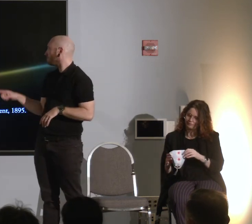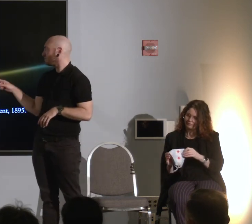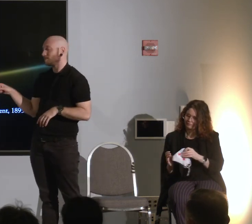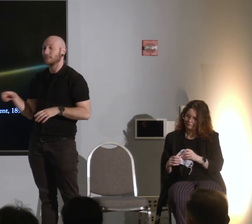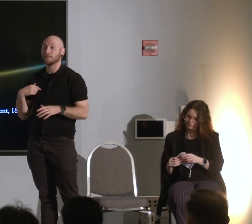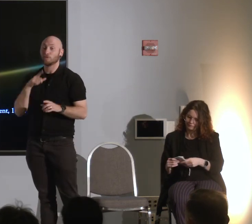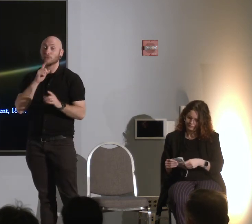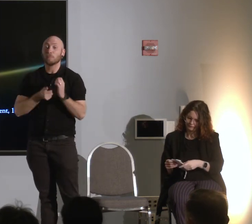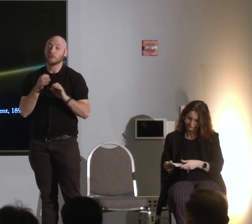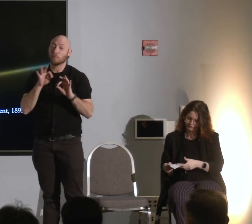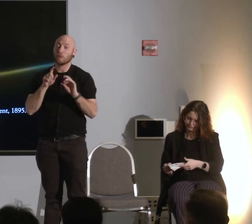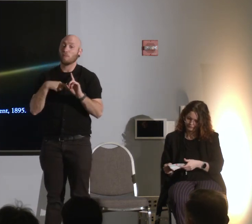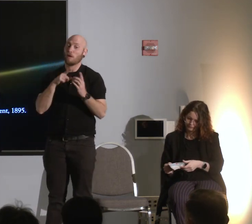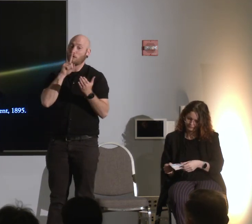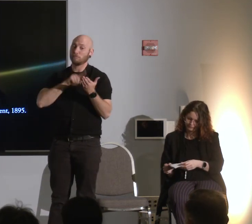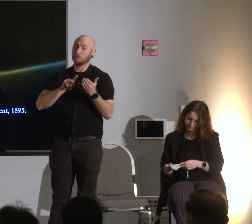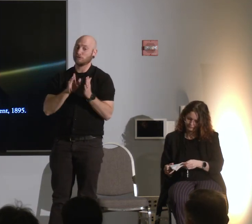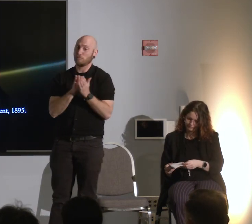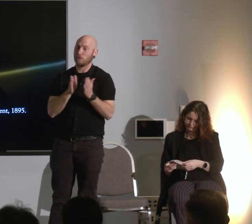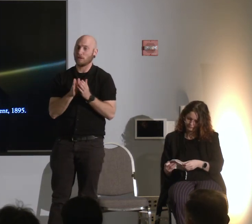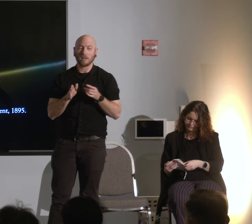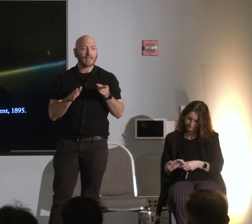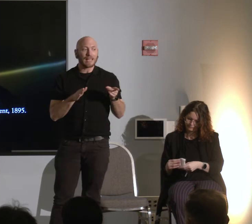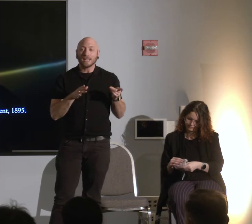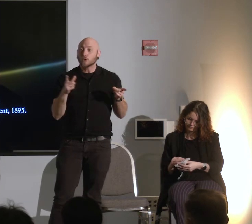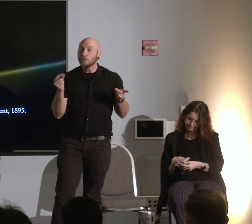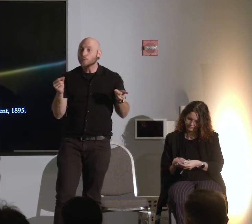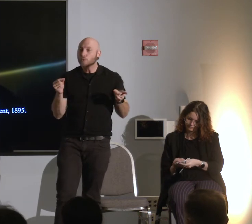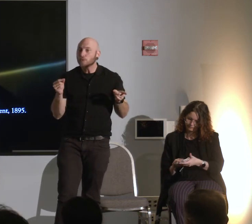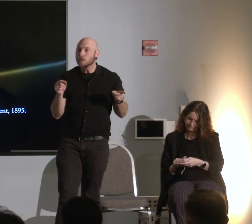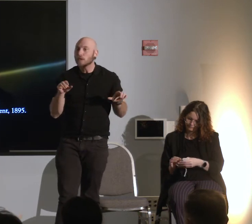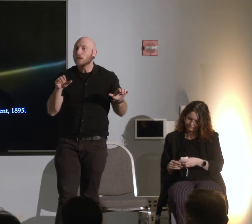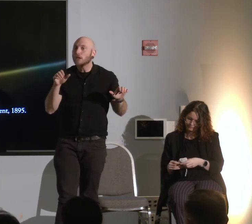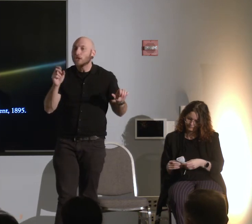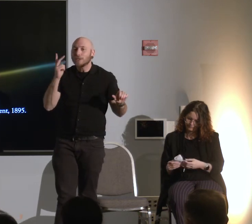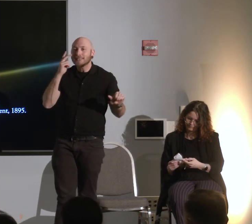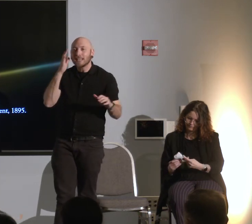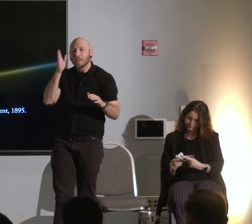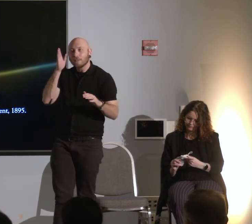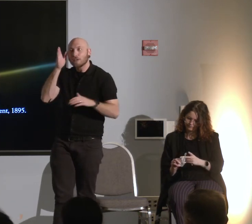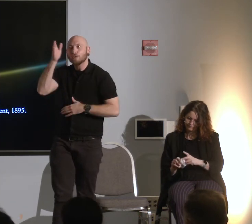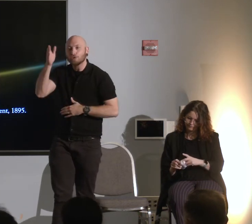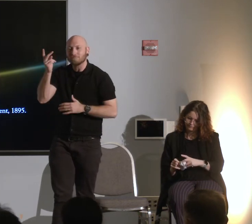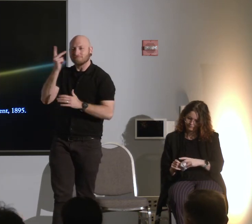book that Olmstead could read the future. Now, some of that comes from the not so